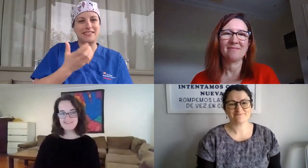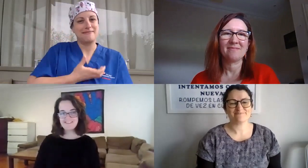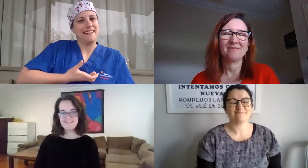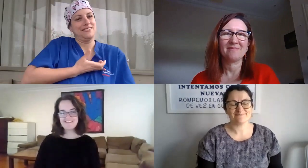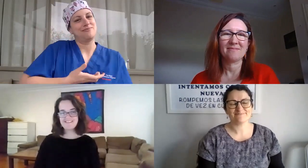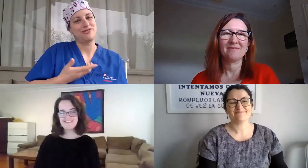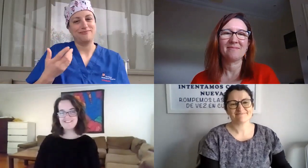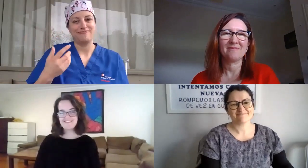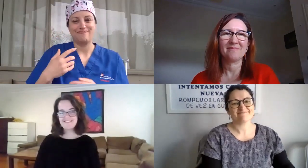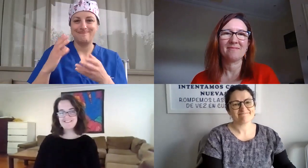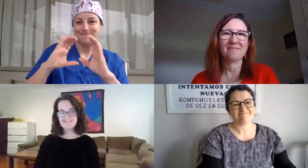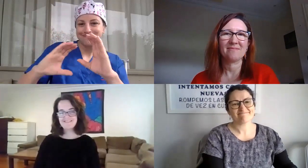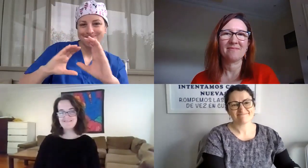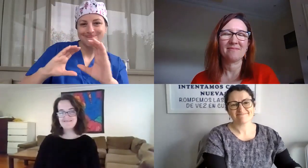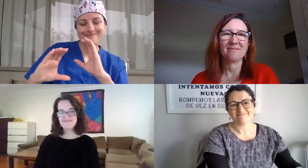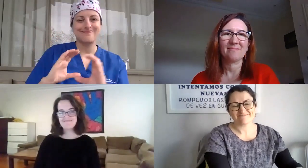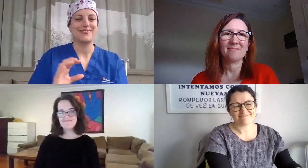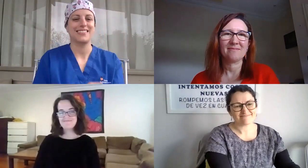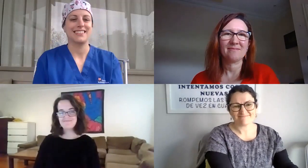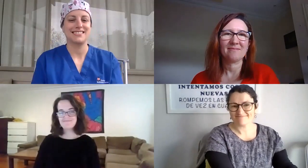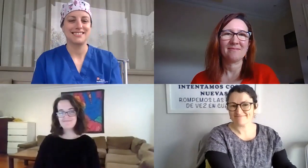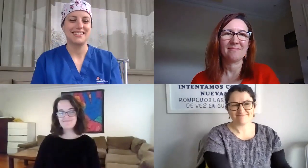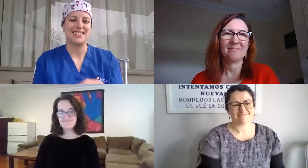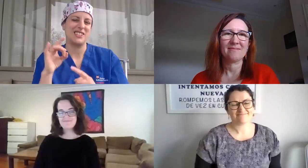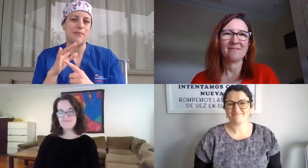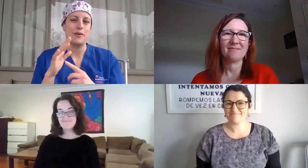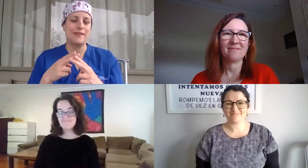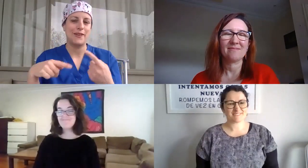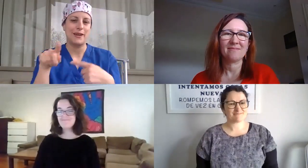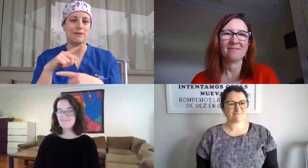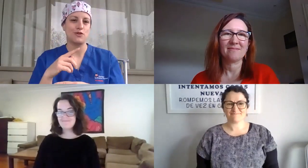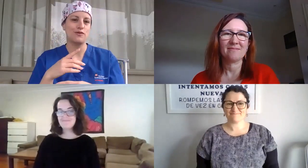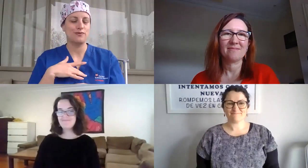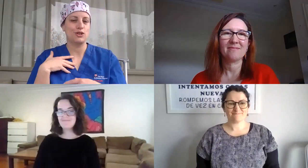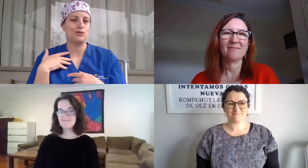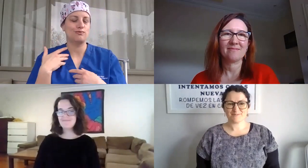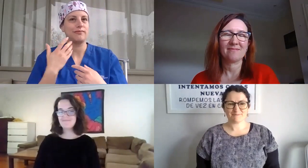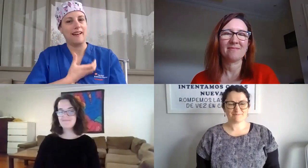another person in their language that people feel really happy and comfortable to come in and that's important